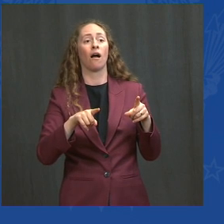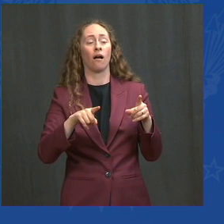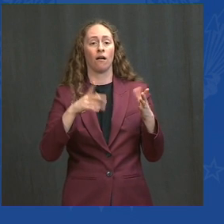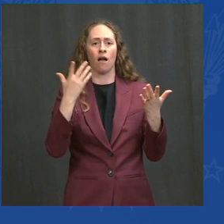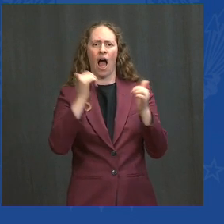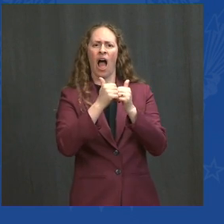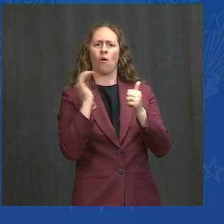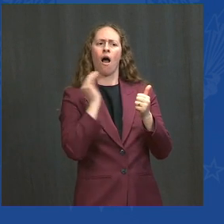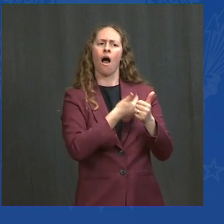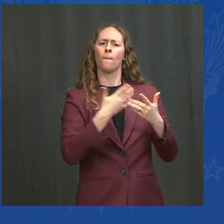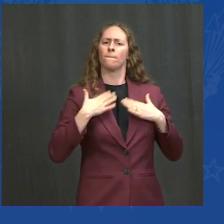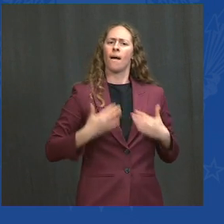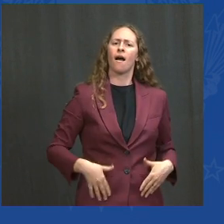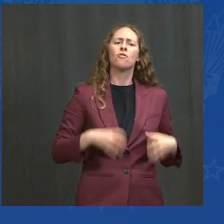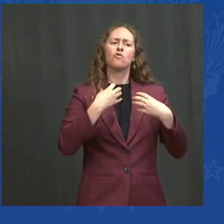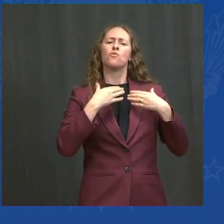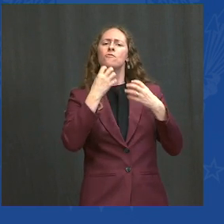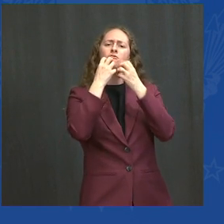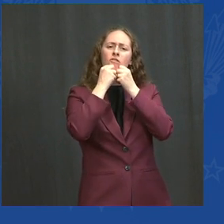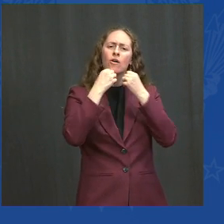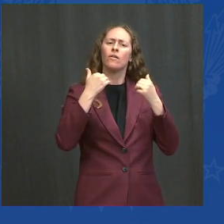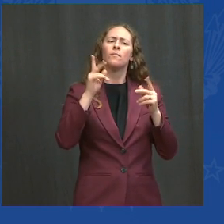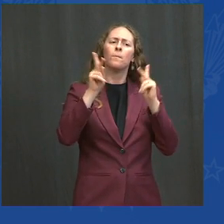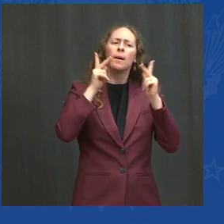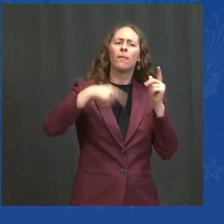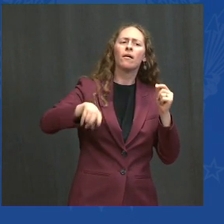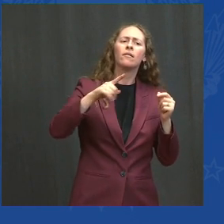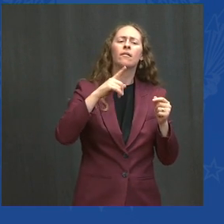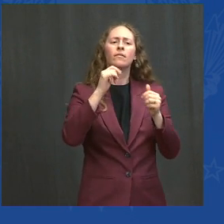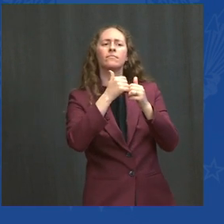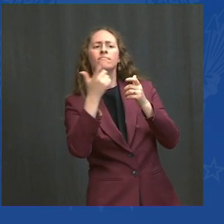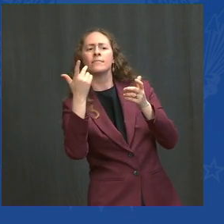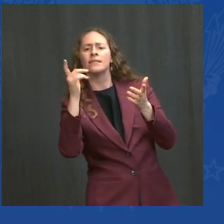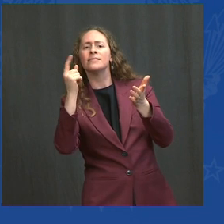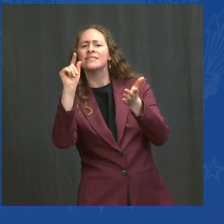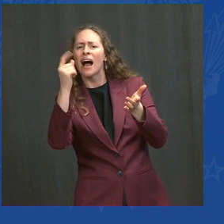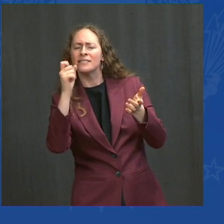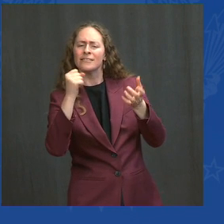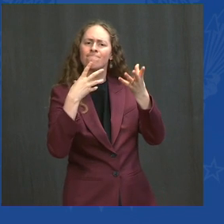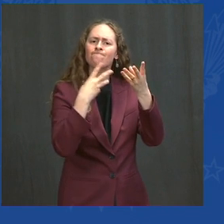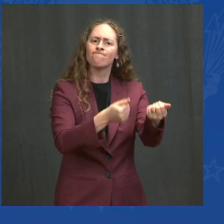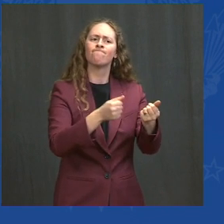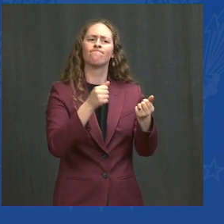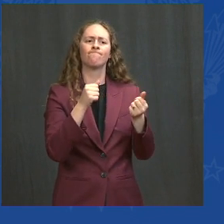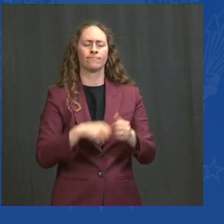until we have a fair tax system to pay for all of this. And, by the way, what I'm talking about in the Family Plan --